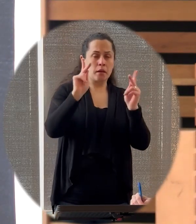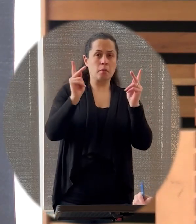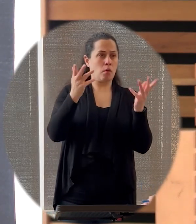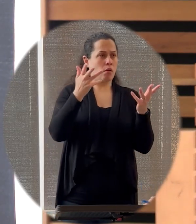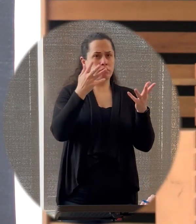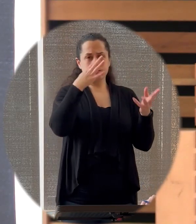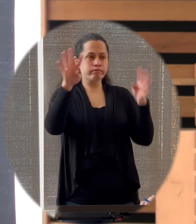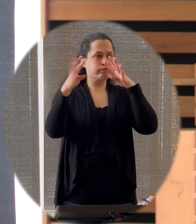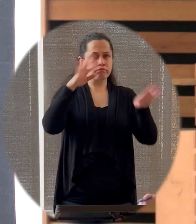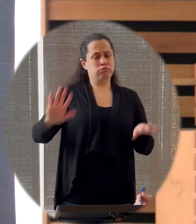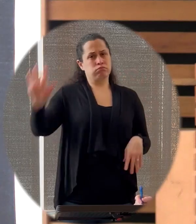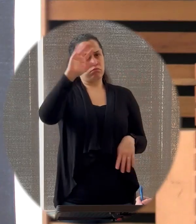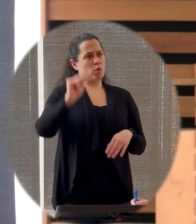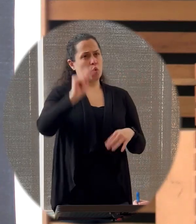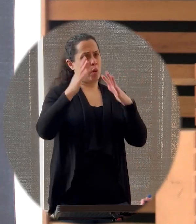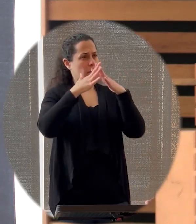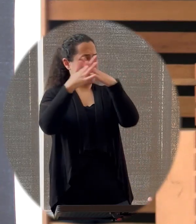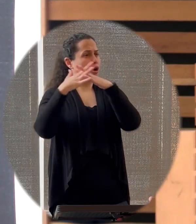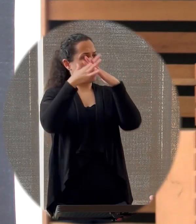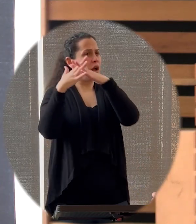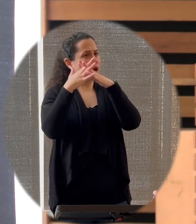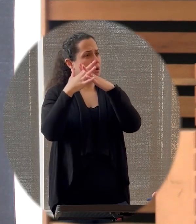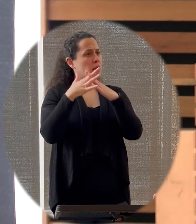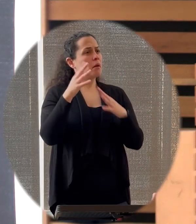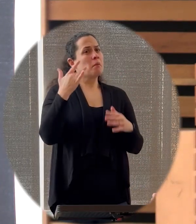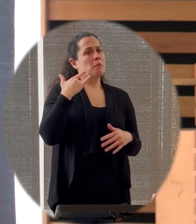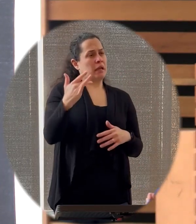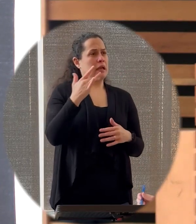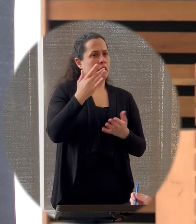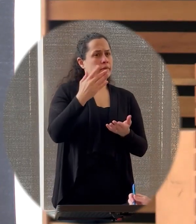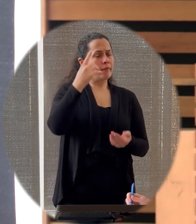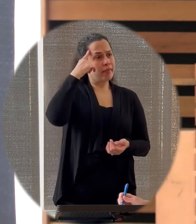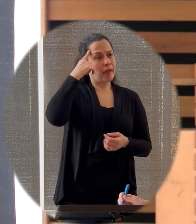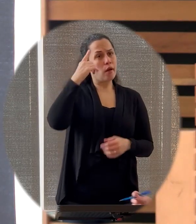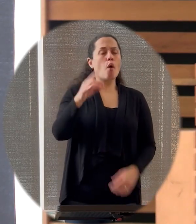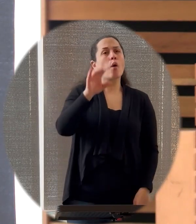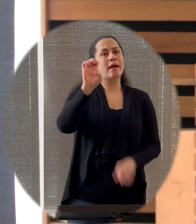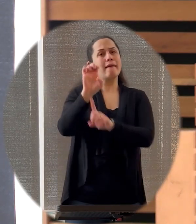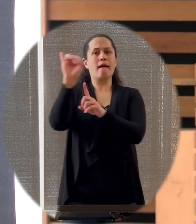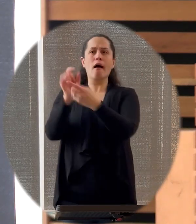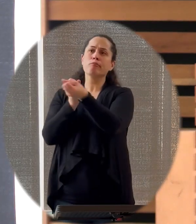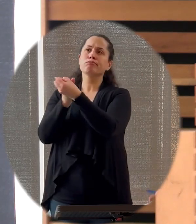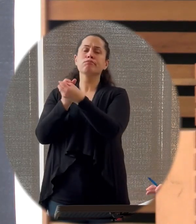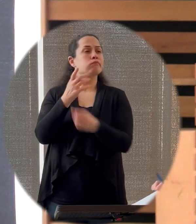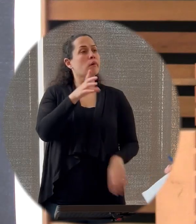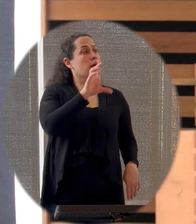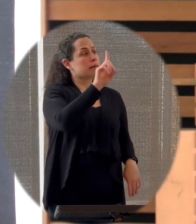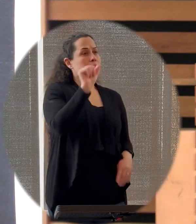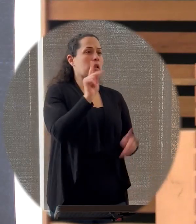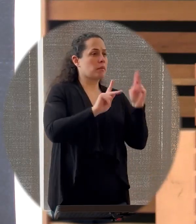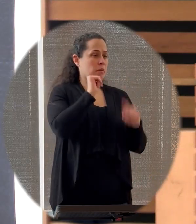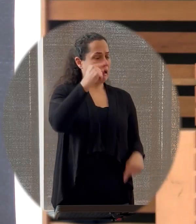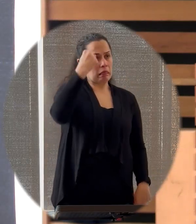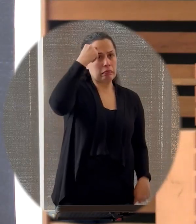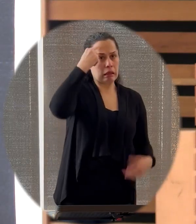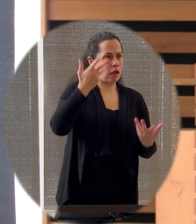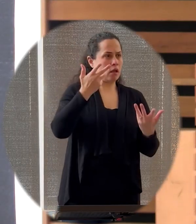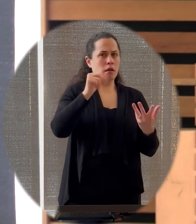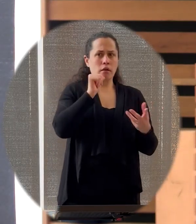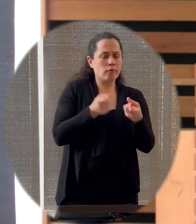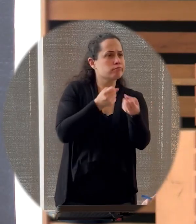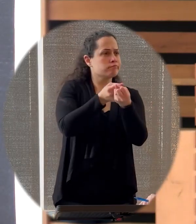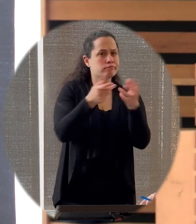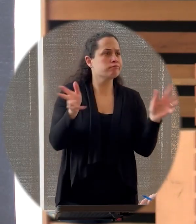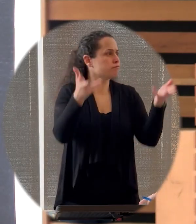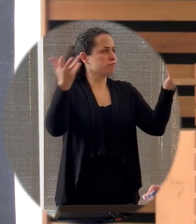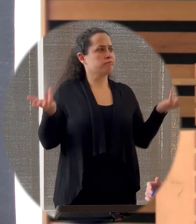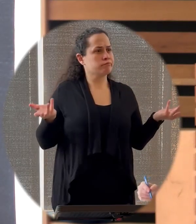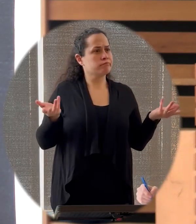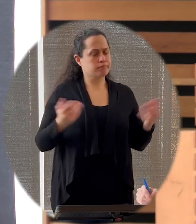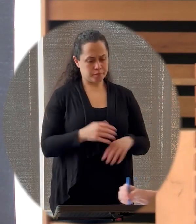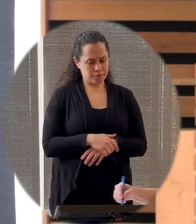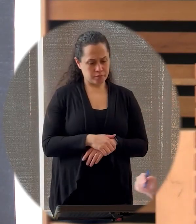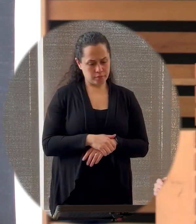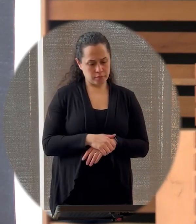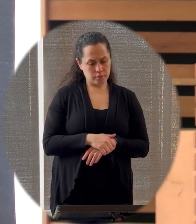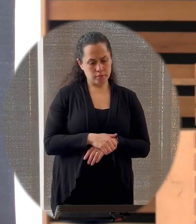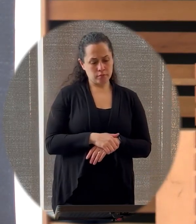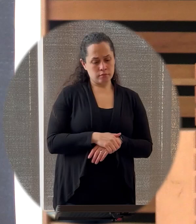Disability is once again the first thing abandoned and the last restored. One in four Canadians lived